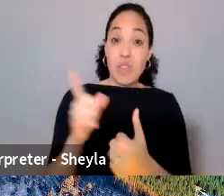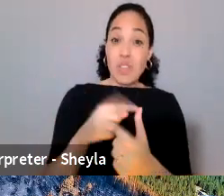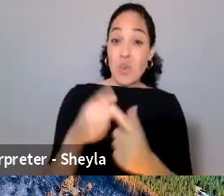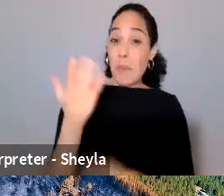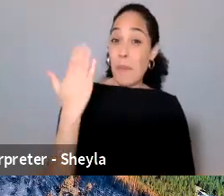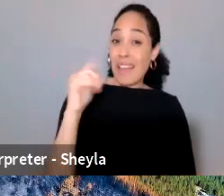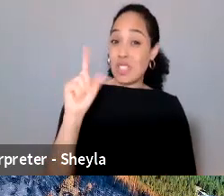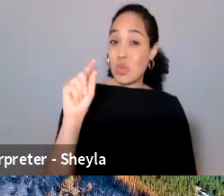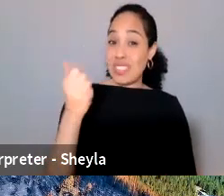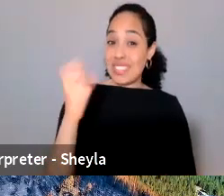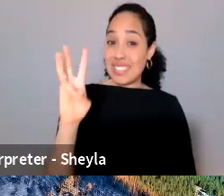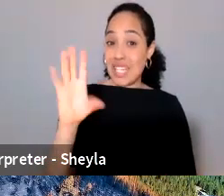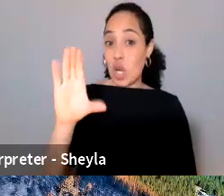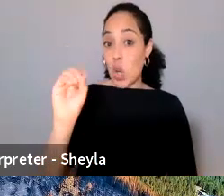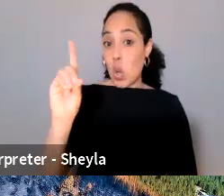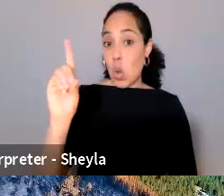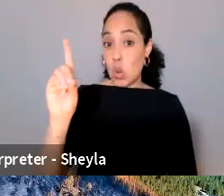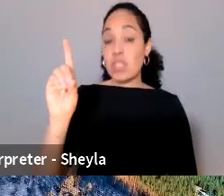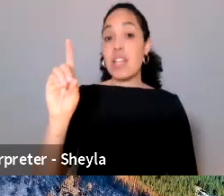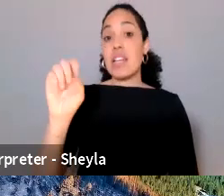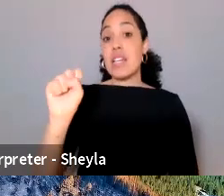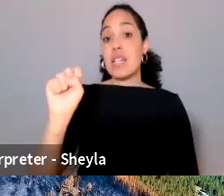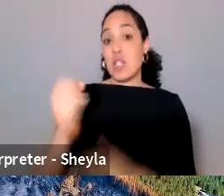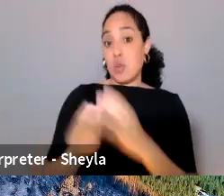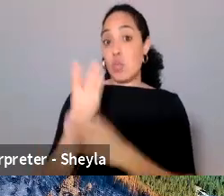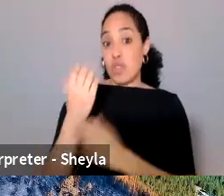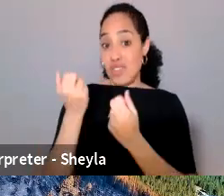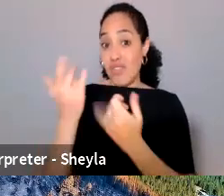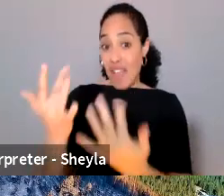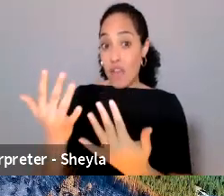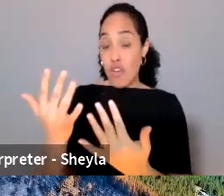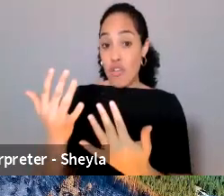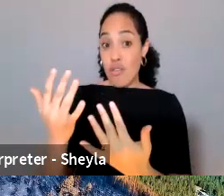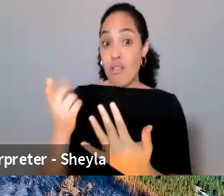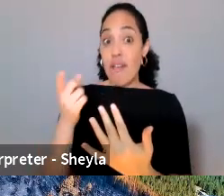he participates in Boulder county's wildfire mitigation program called wildfire partners